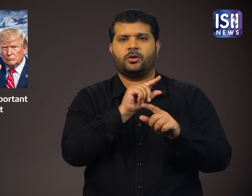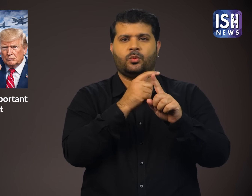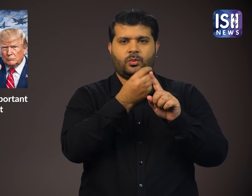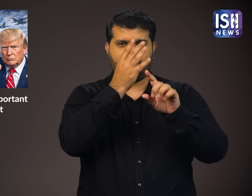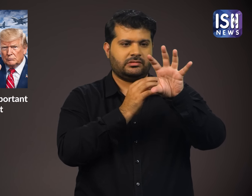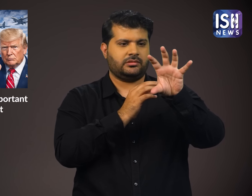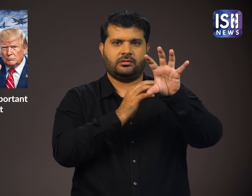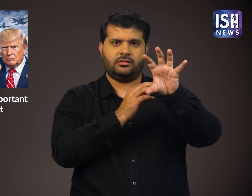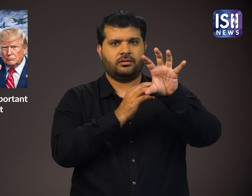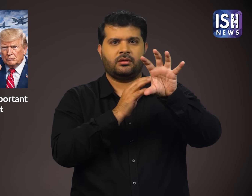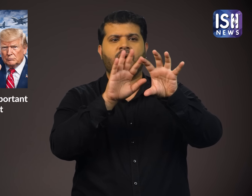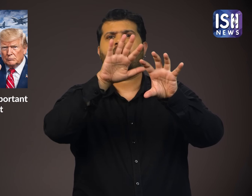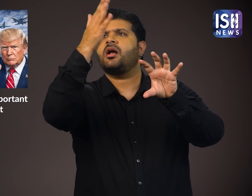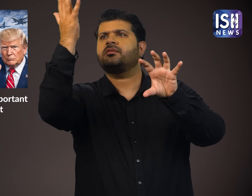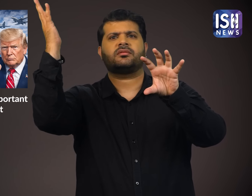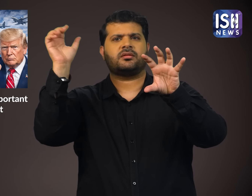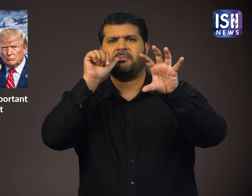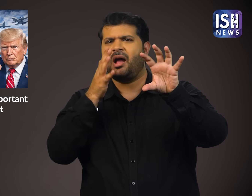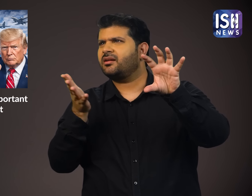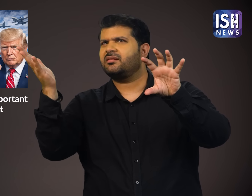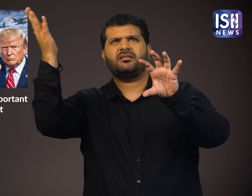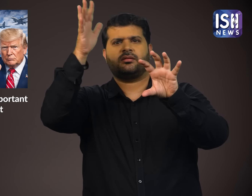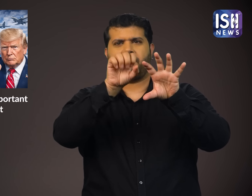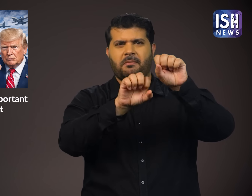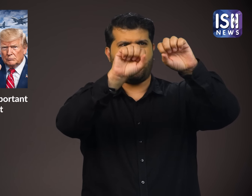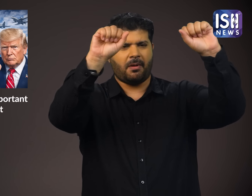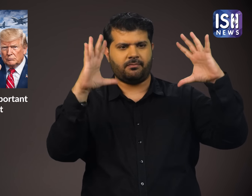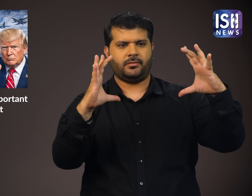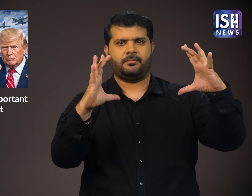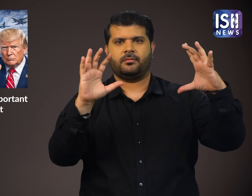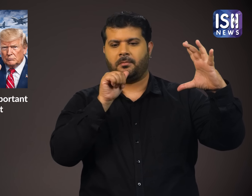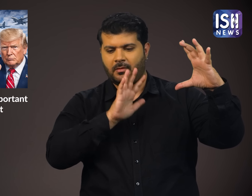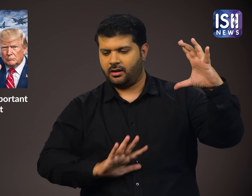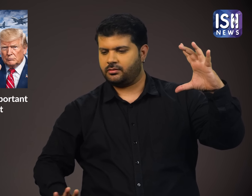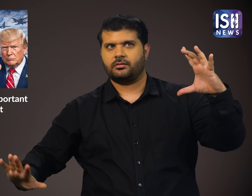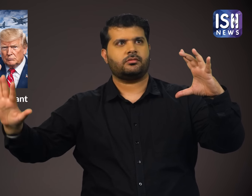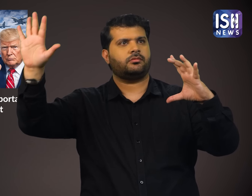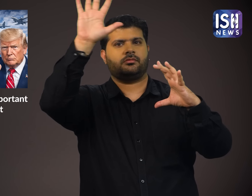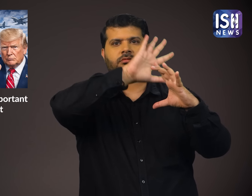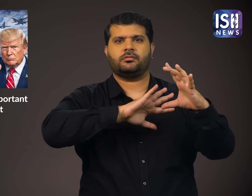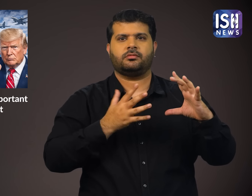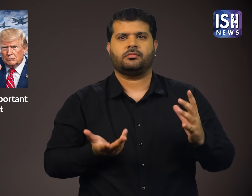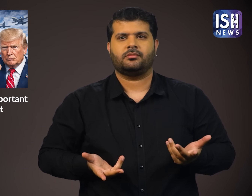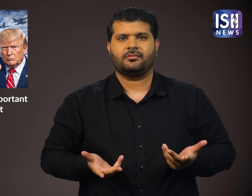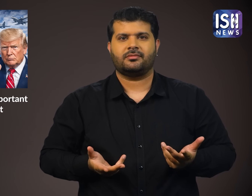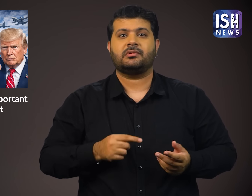For island nations like the UK, expansion was easier. They focused on capturing distant lands.